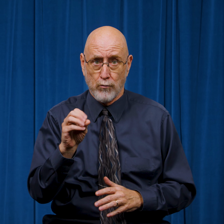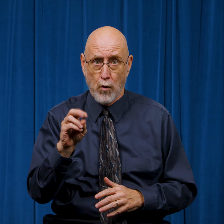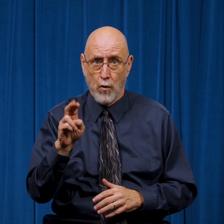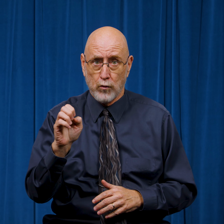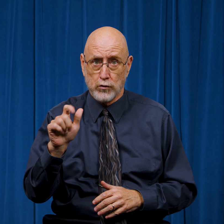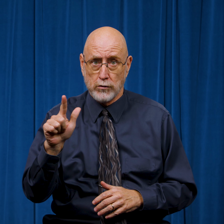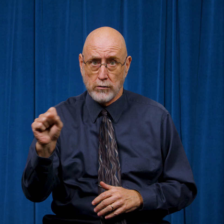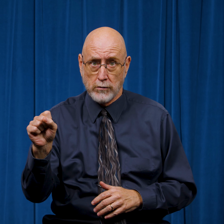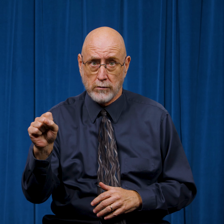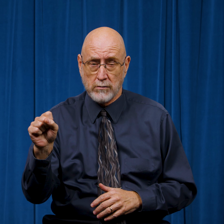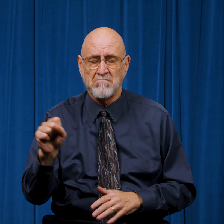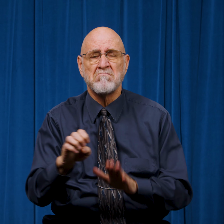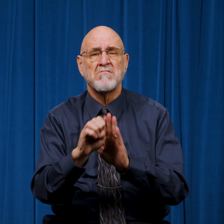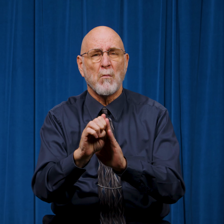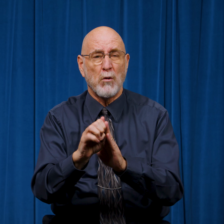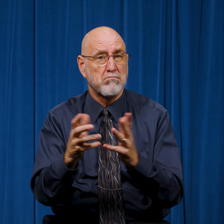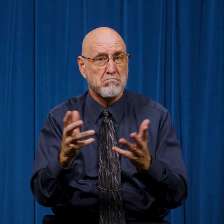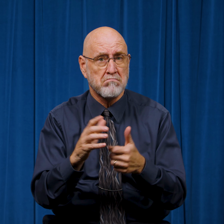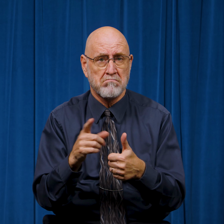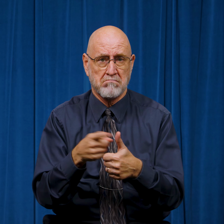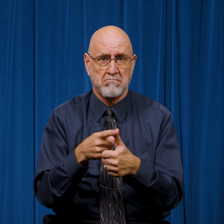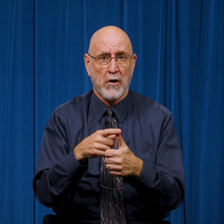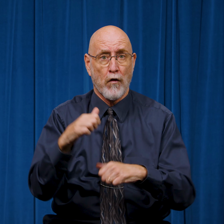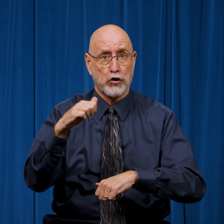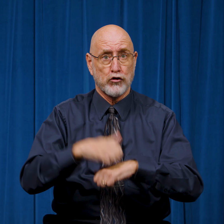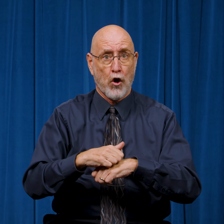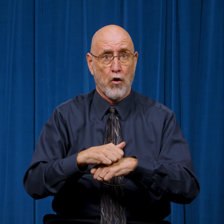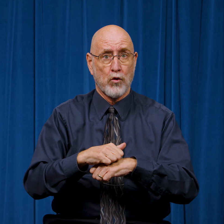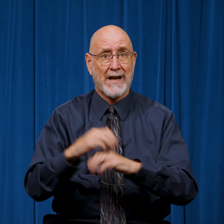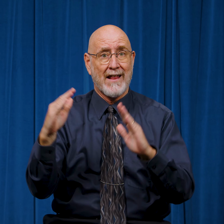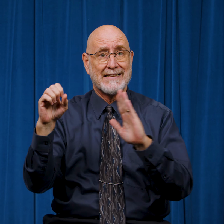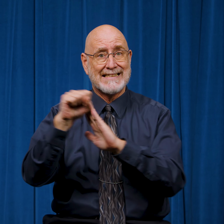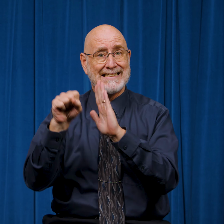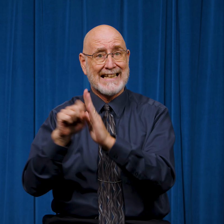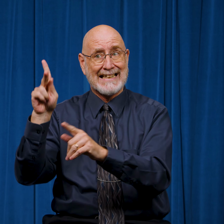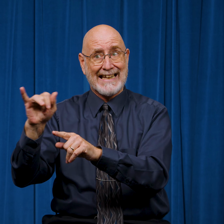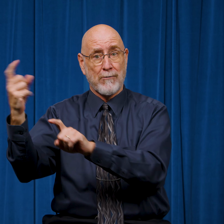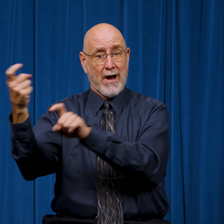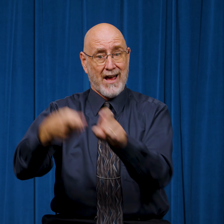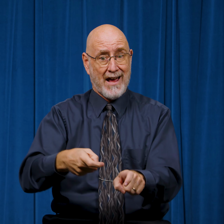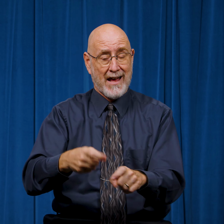For example, the stone donated by the state of Kentucky reads this: